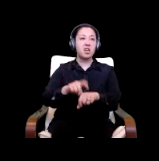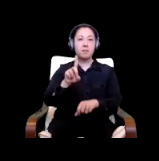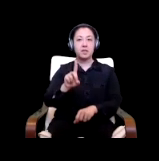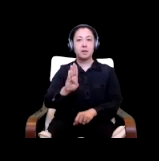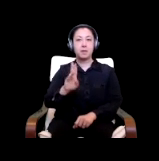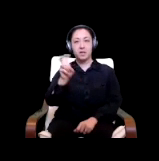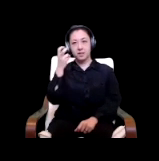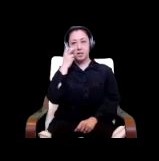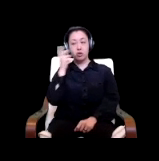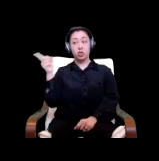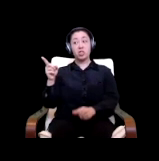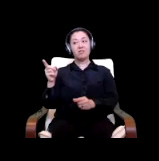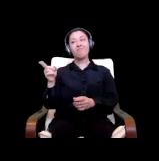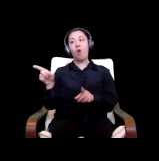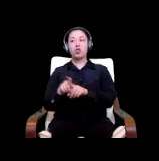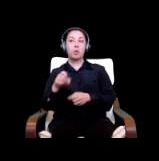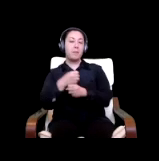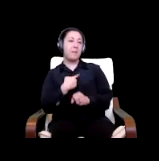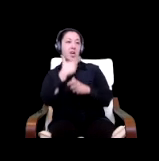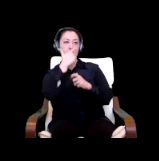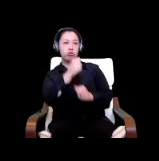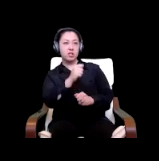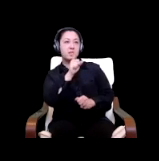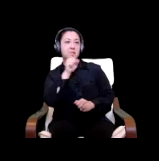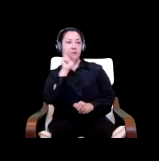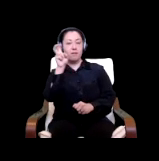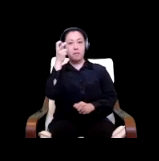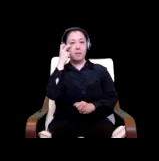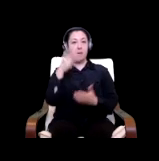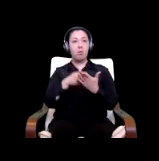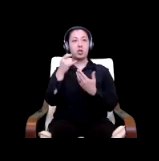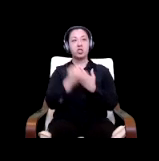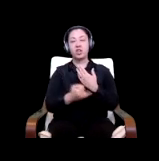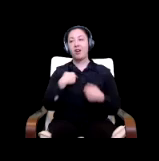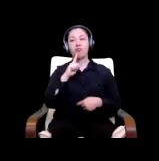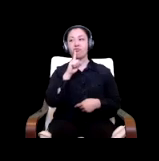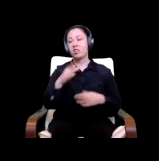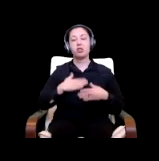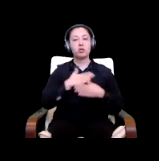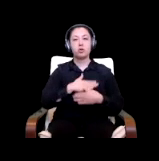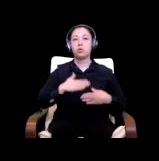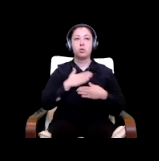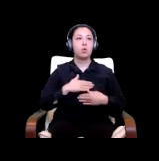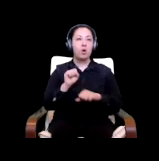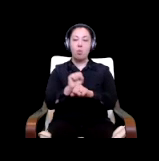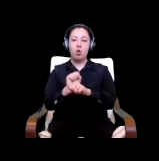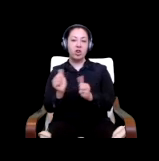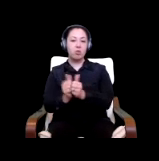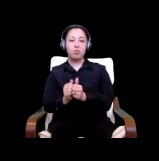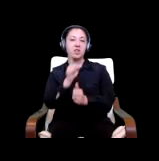projects and that's something I really enjoy since my work at dB Central and I'm lucky